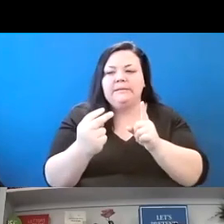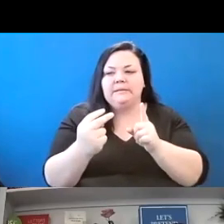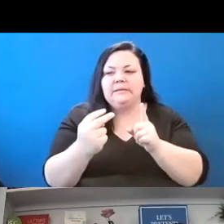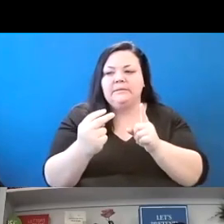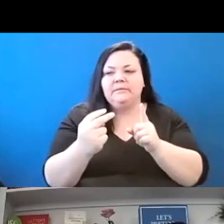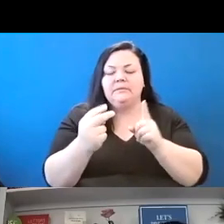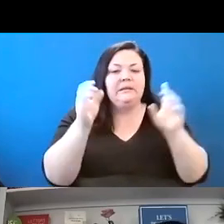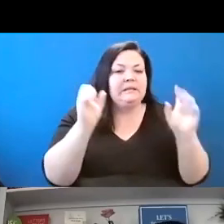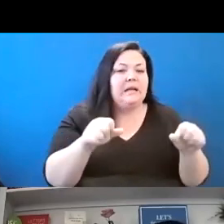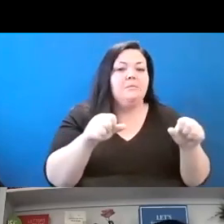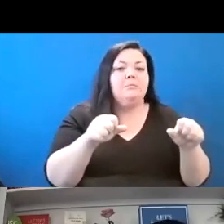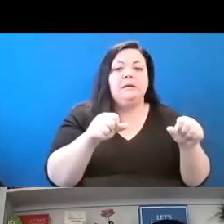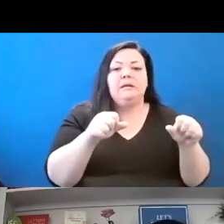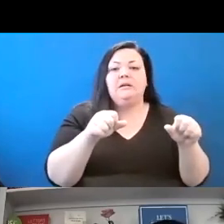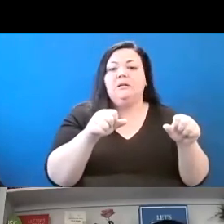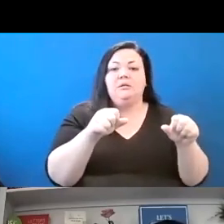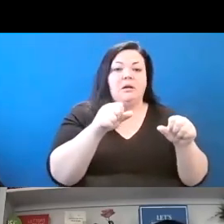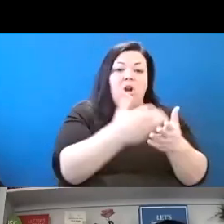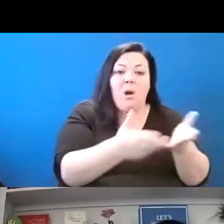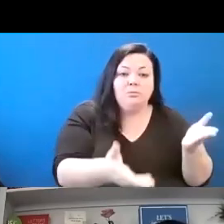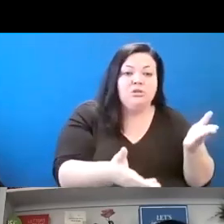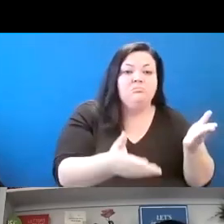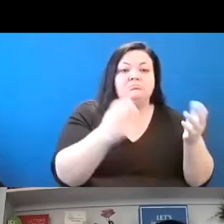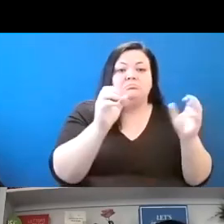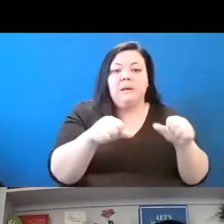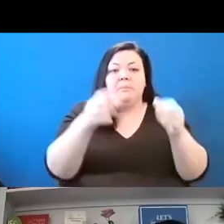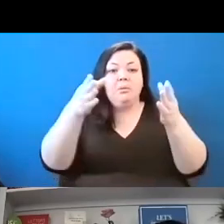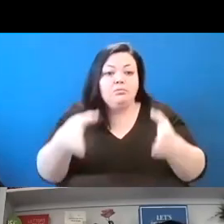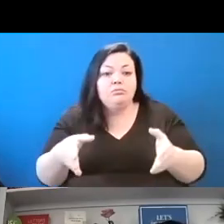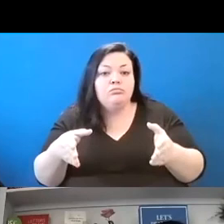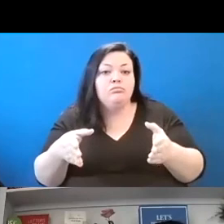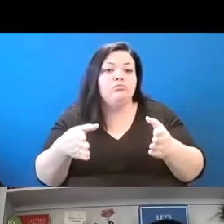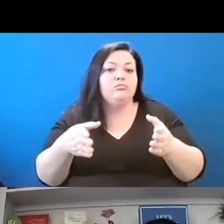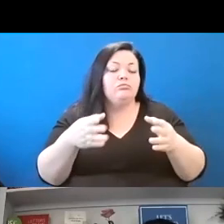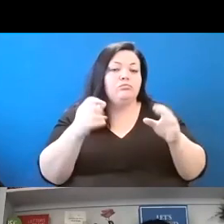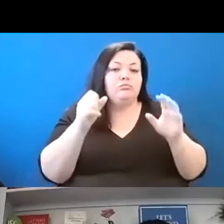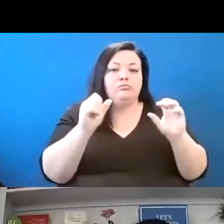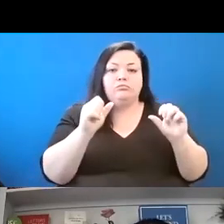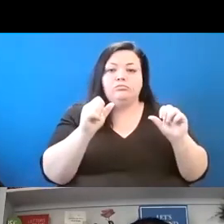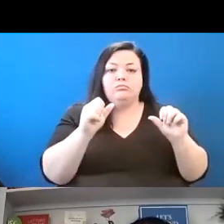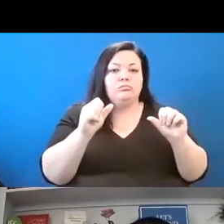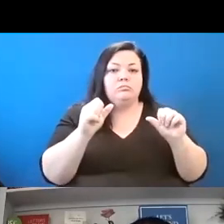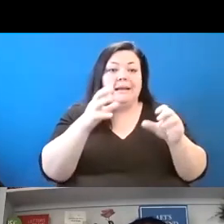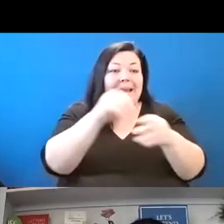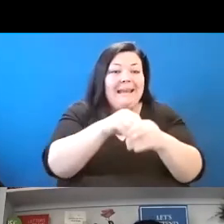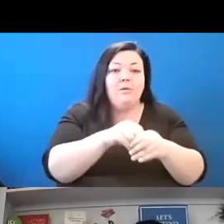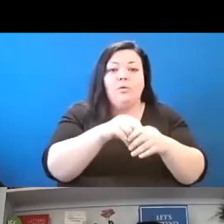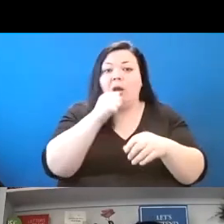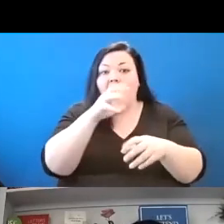inanimate it can be animate um it can be a person in or out of the video it can be self-insertion